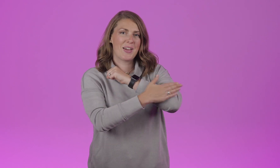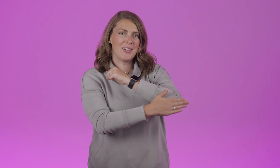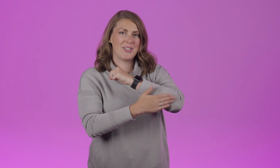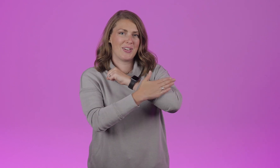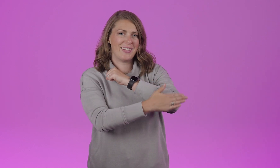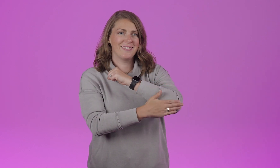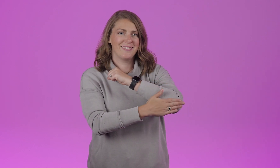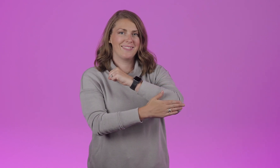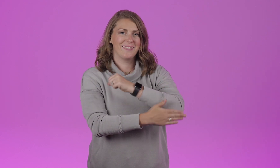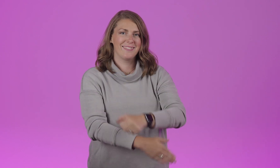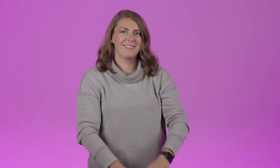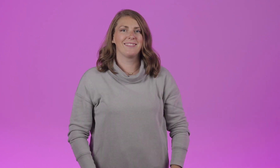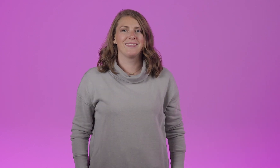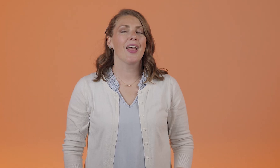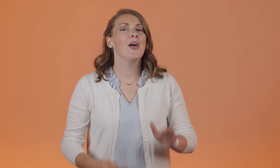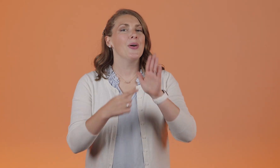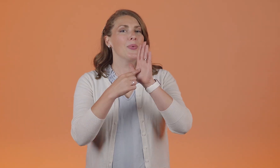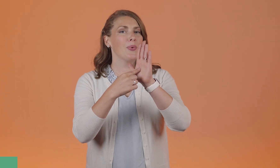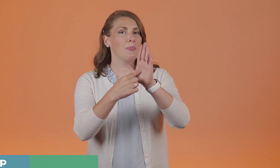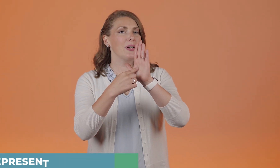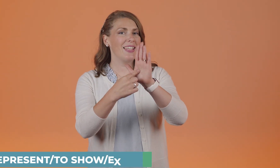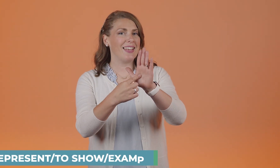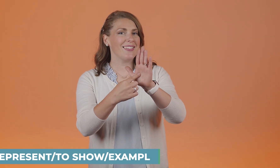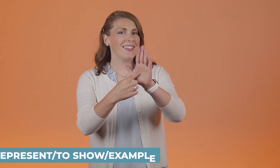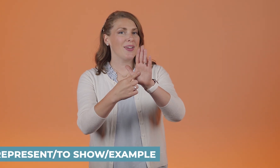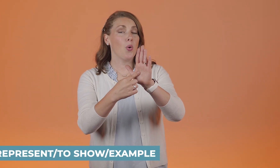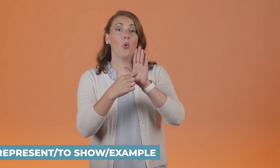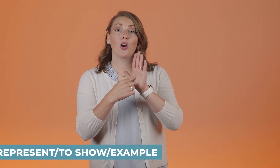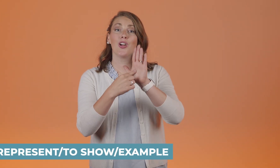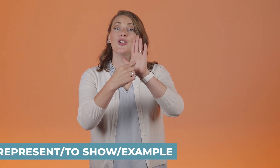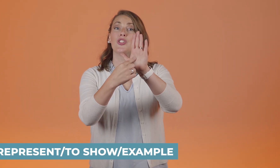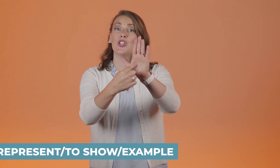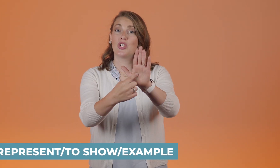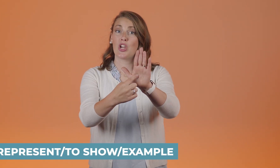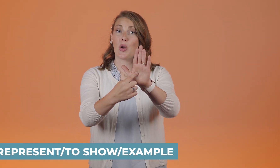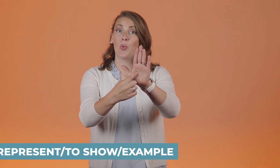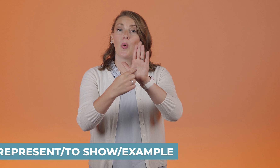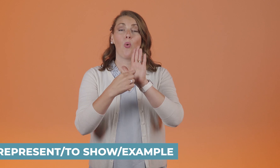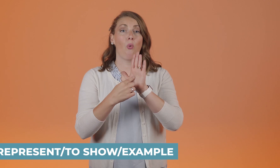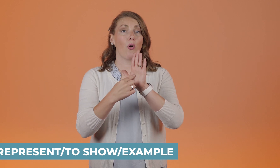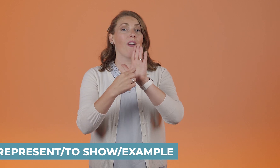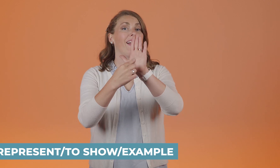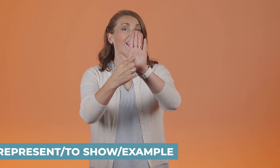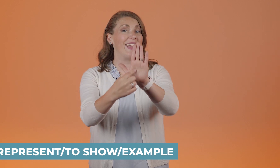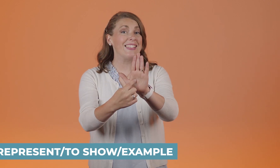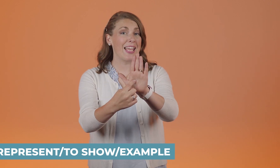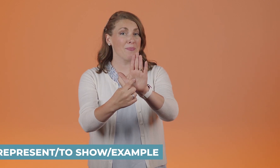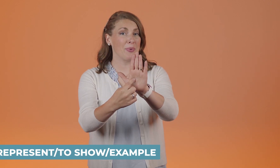COUNTRY REPRESENT or TO SHOW or EXAMPLE